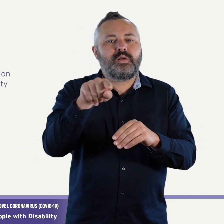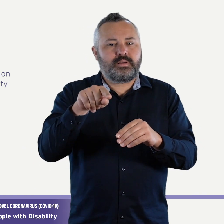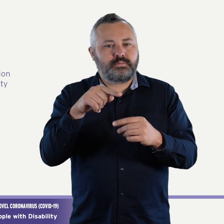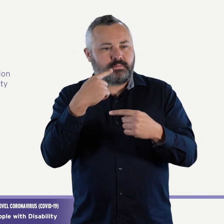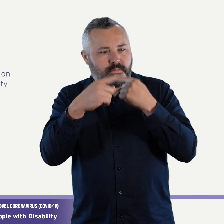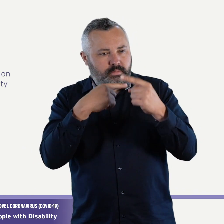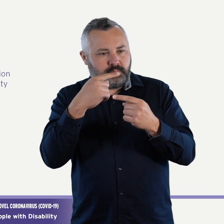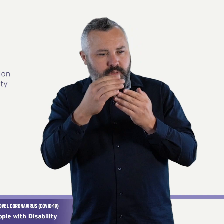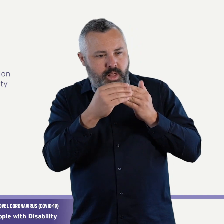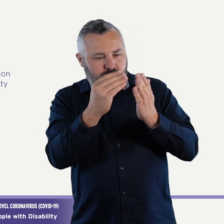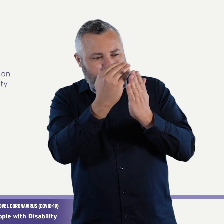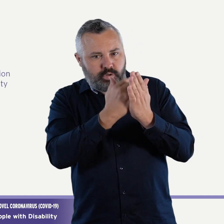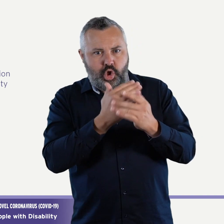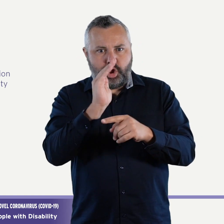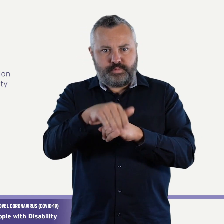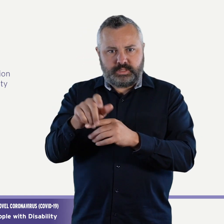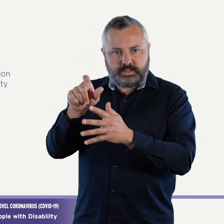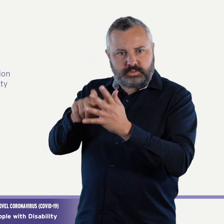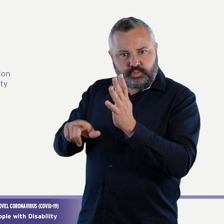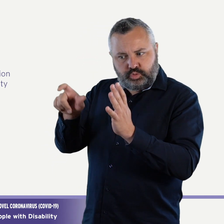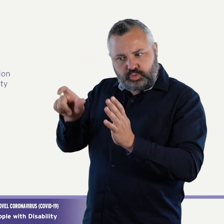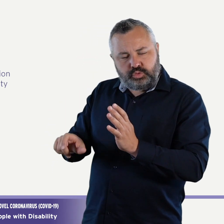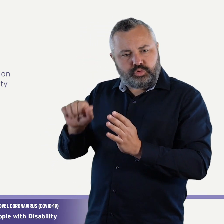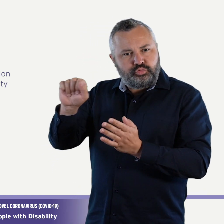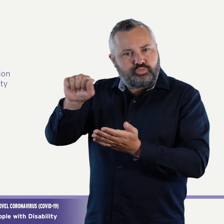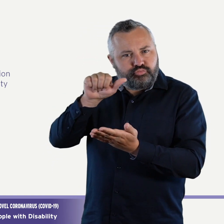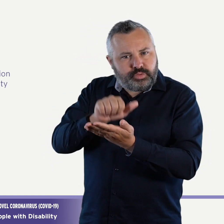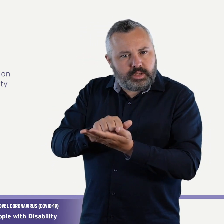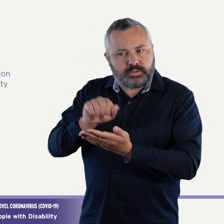the rights of people with disability to equitable access to health care in settings -